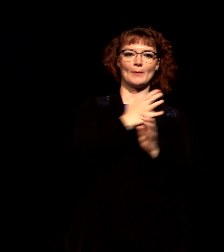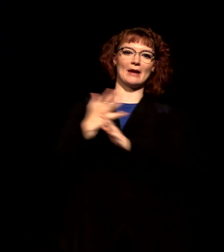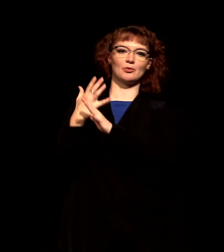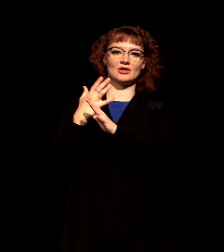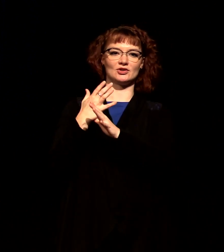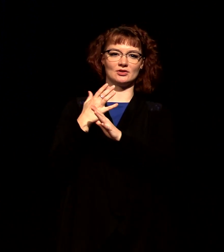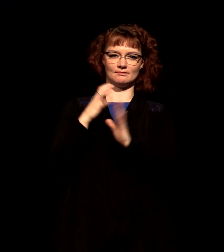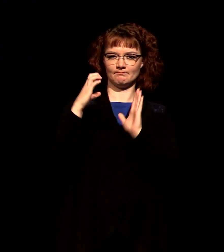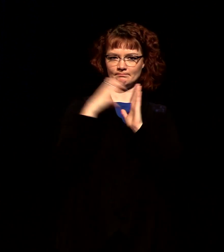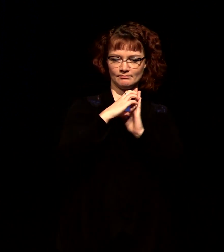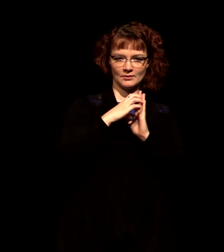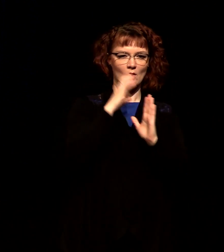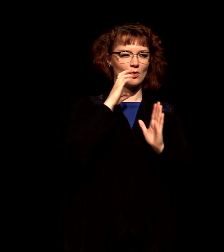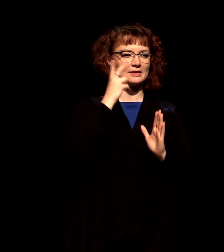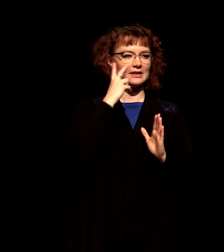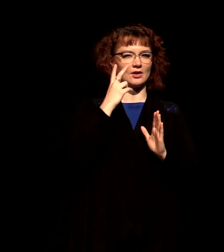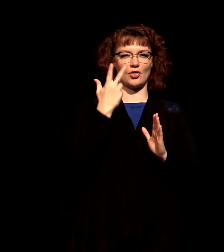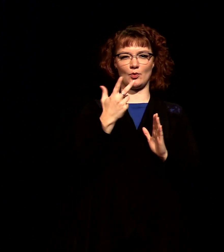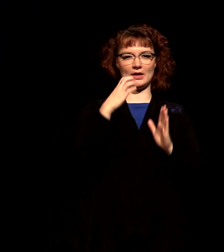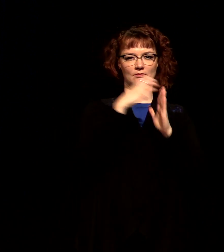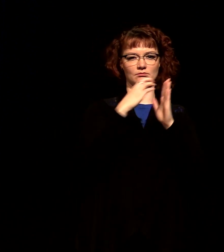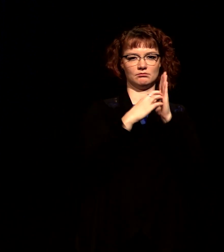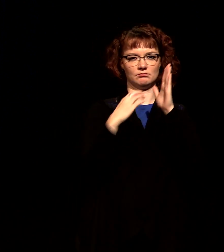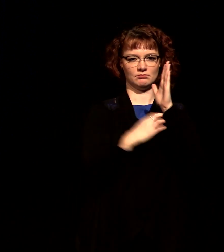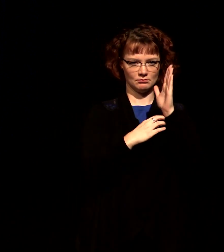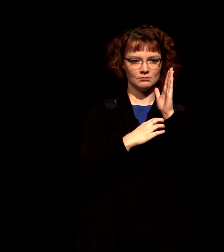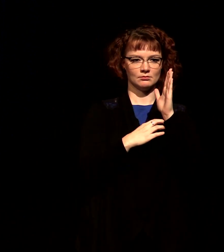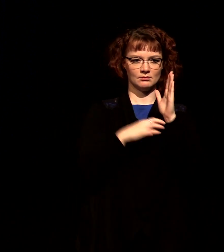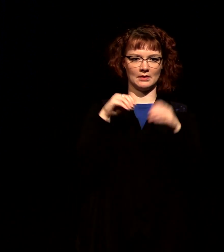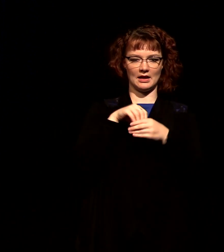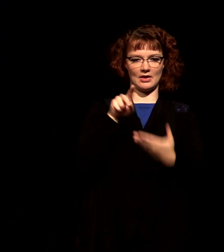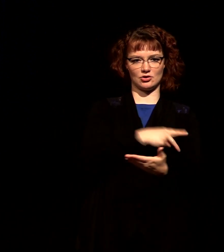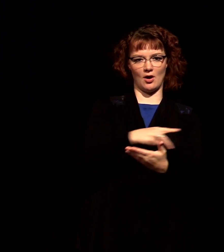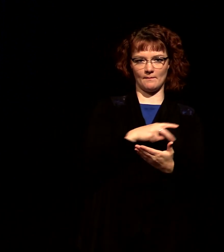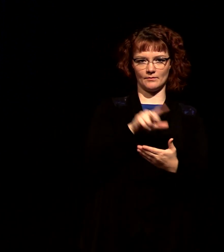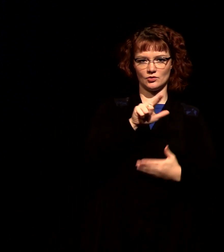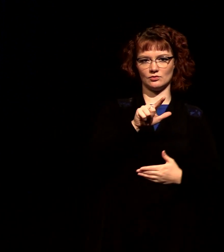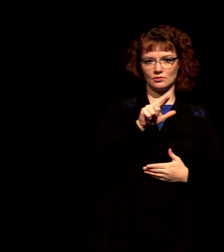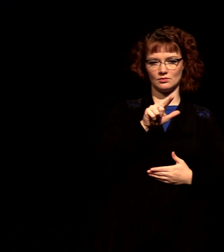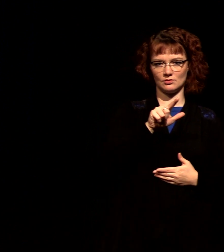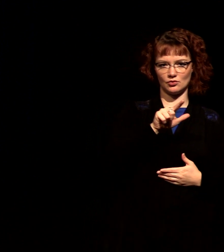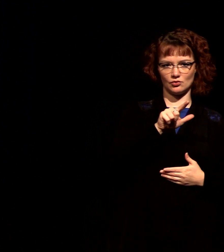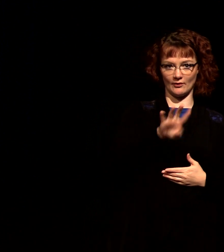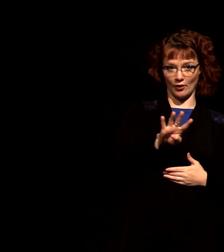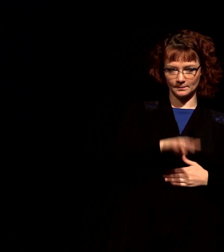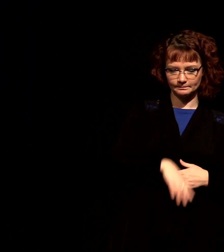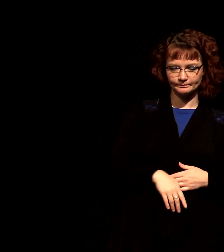it here in a moment, but you're gonna see there's three separate movements in the Psalm. It starts with a reminder of who it